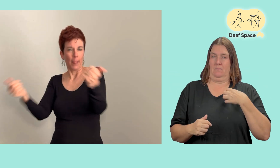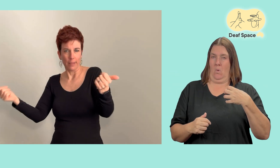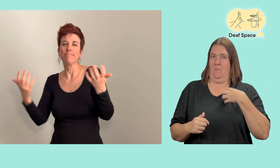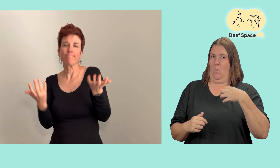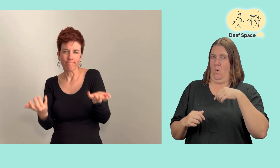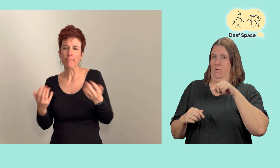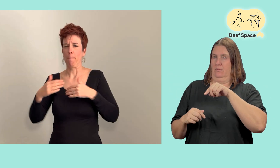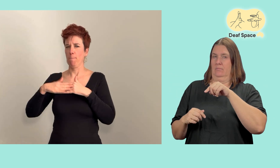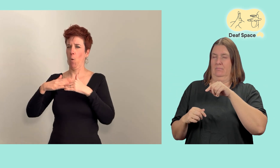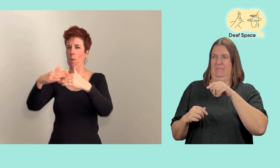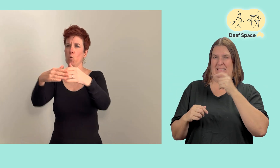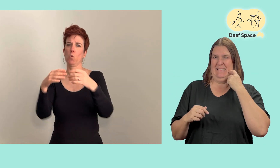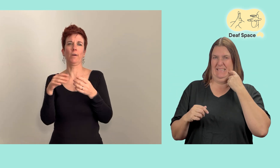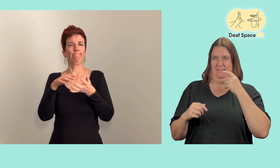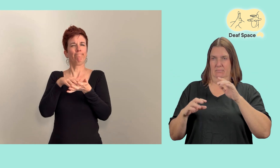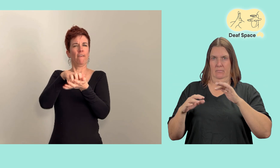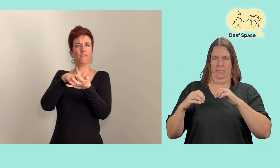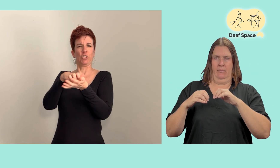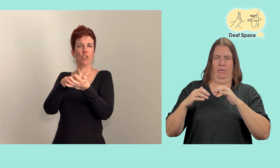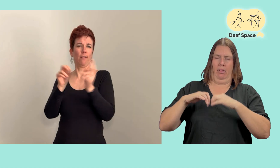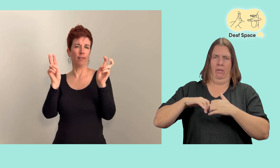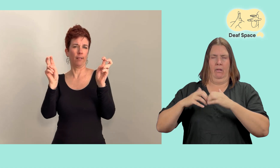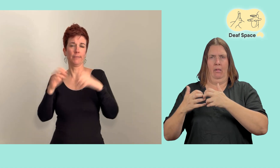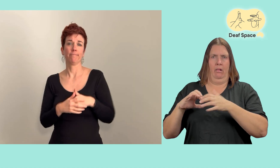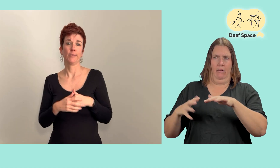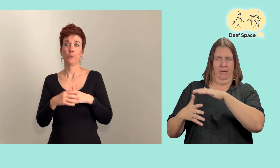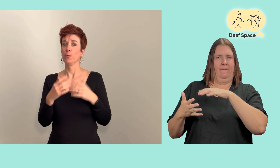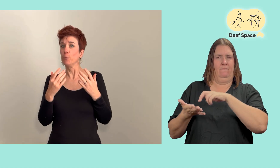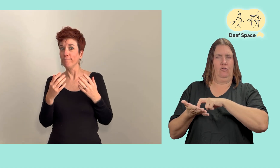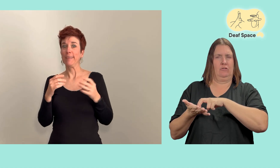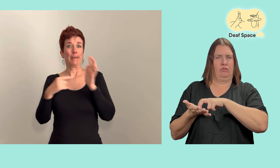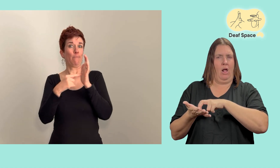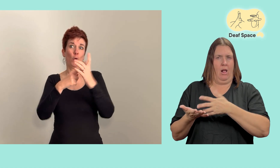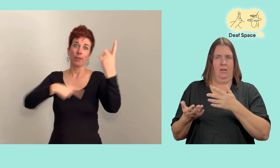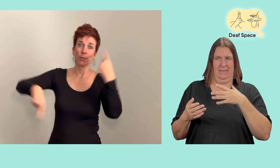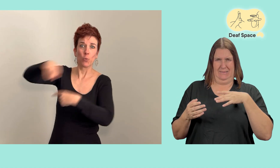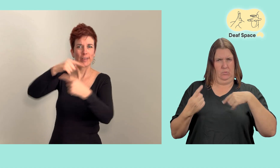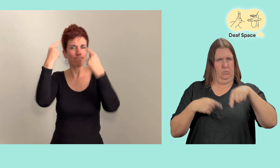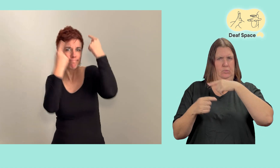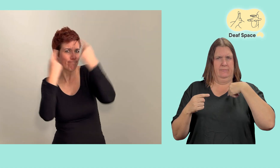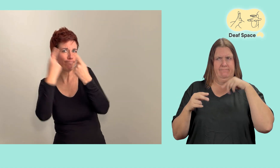Deaf spaces seem to be more transient in nature and this means they tend to be more fragile.